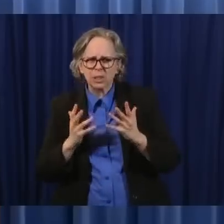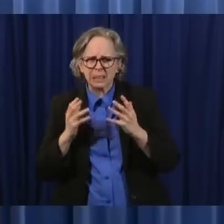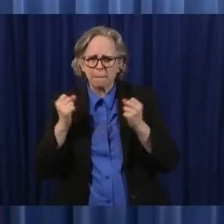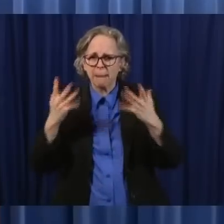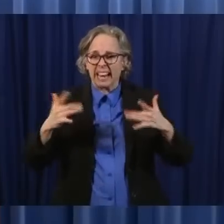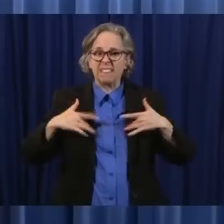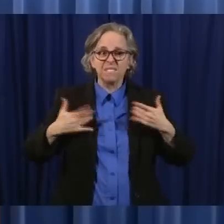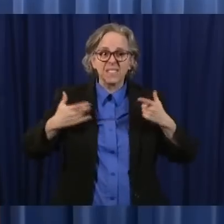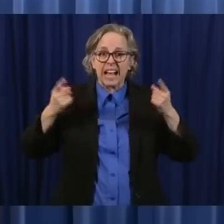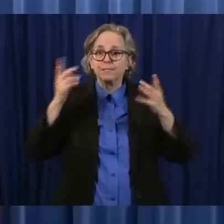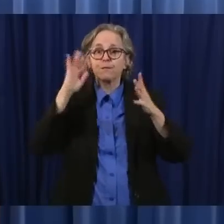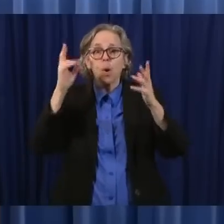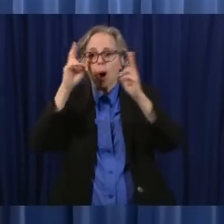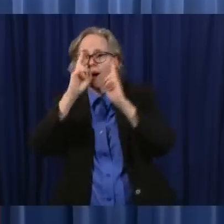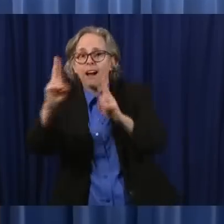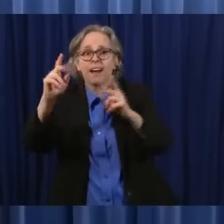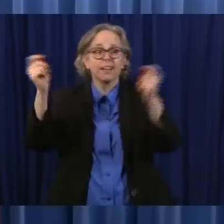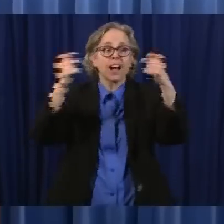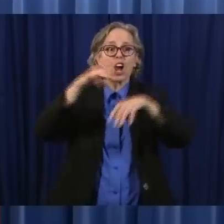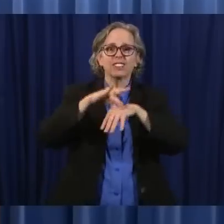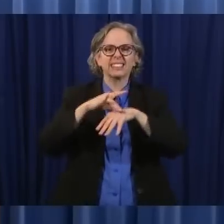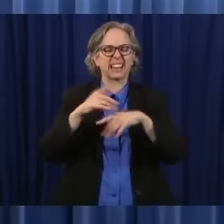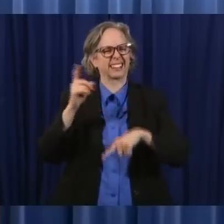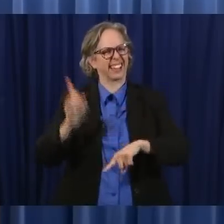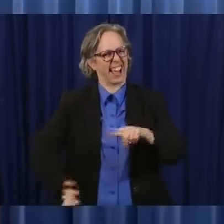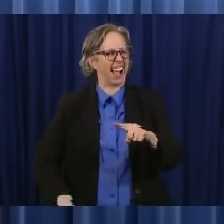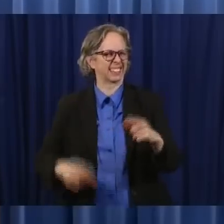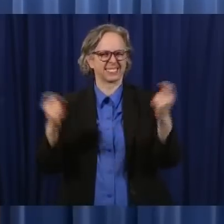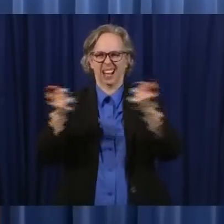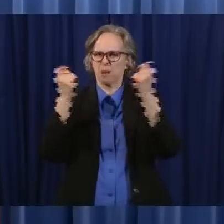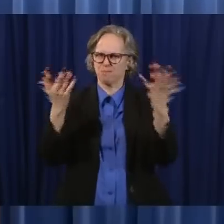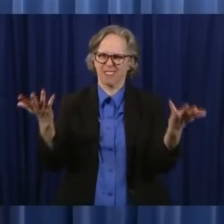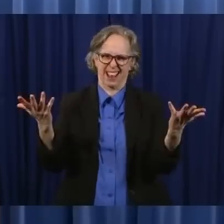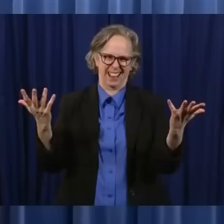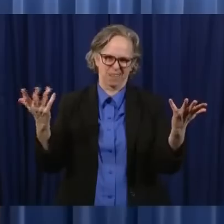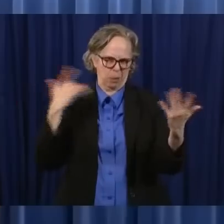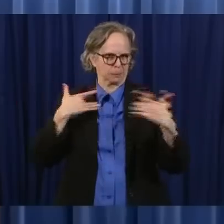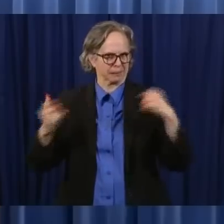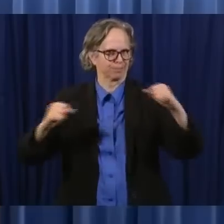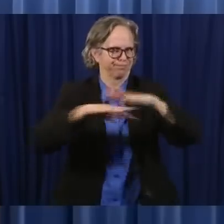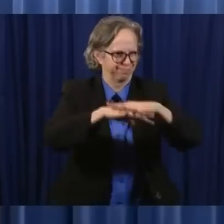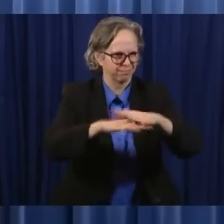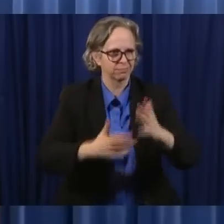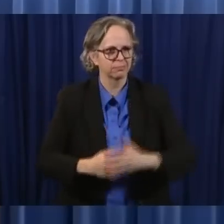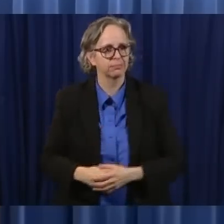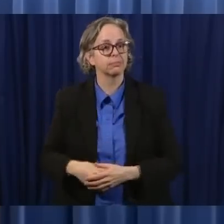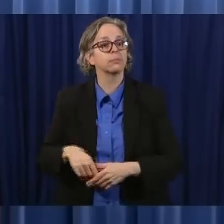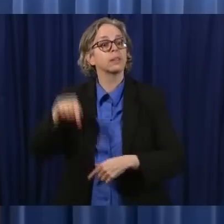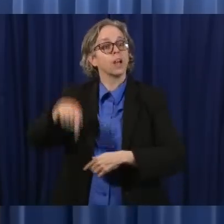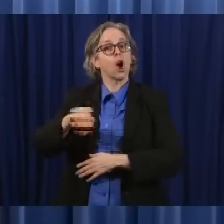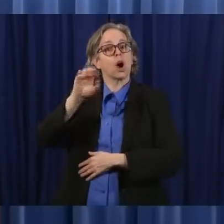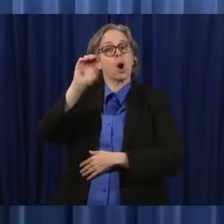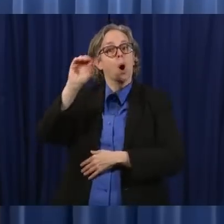MANY COMMUNITIES, EARTH DAY EVENTS, OF COURSE CANNOT HAPPEN THIS YEAR. MANY COMMUNITIES THAT USUALLY